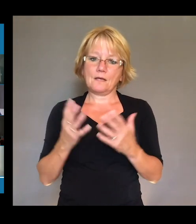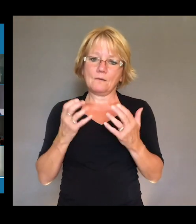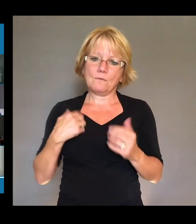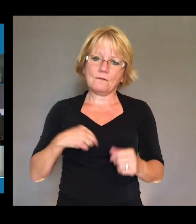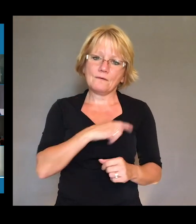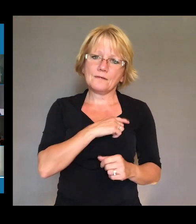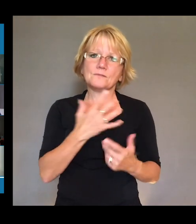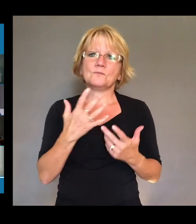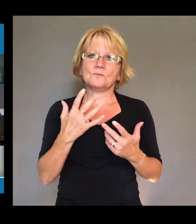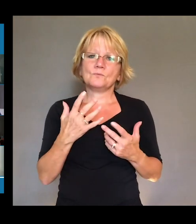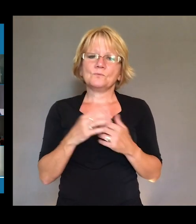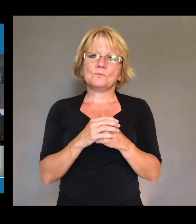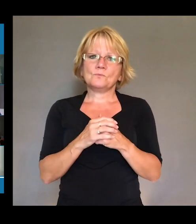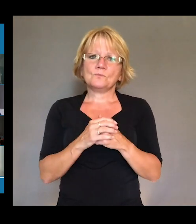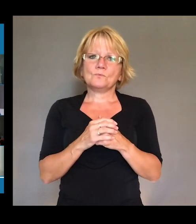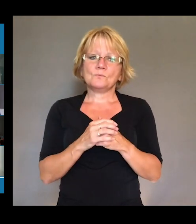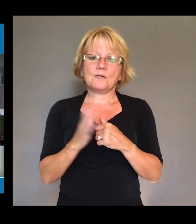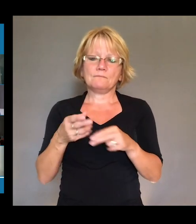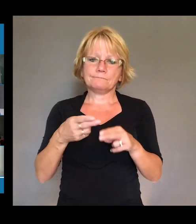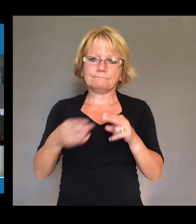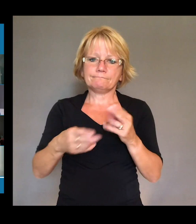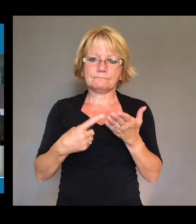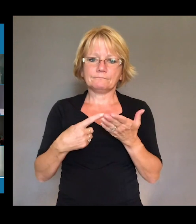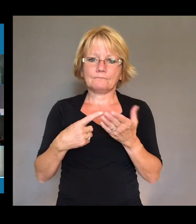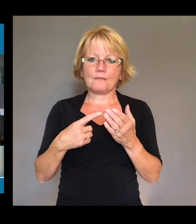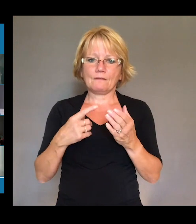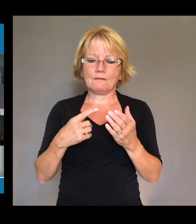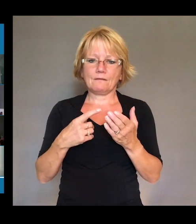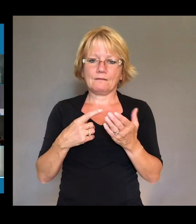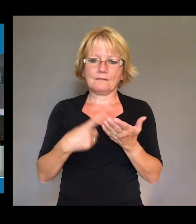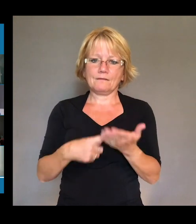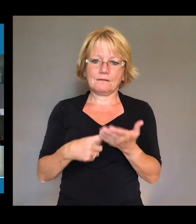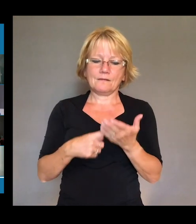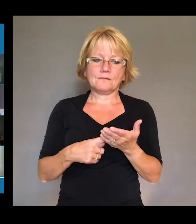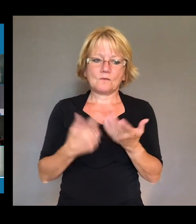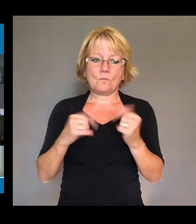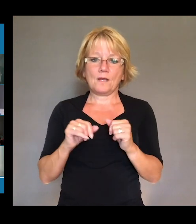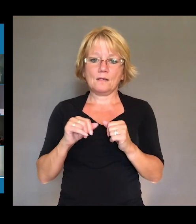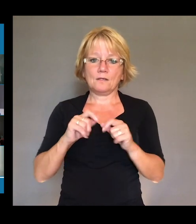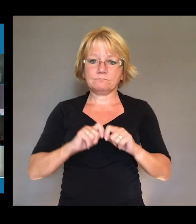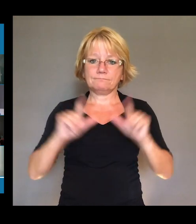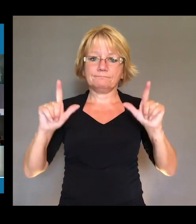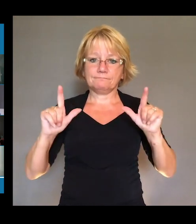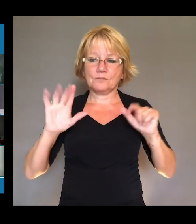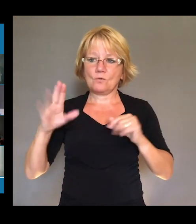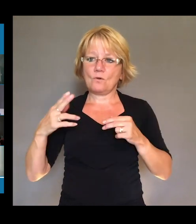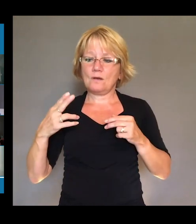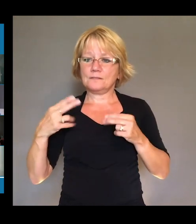and I want us to kind of really have a brief conversation. So when I go to your slide of some of the items you did,